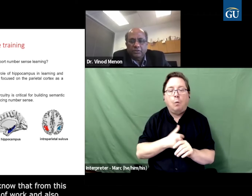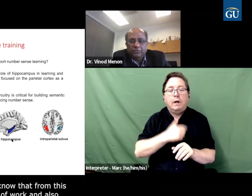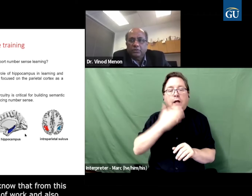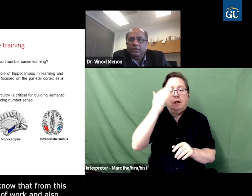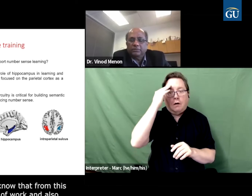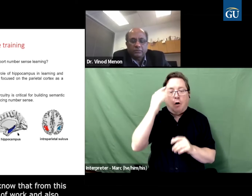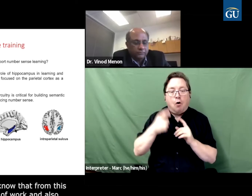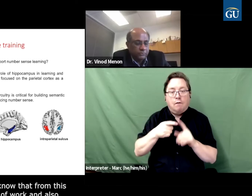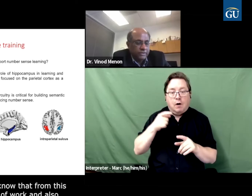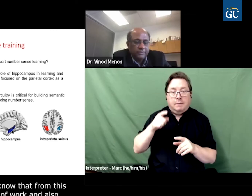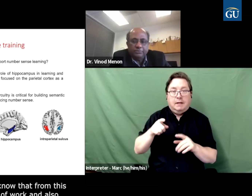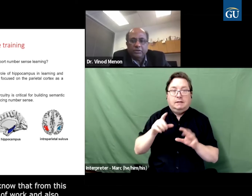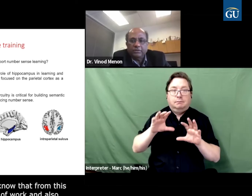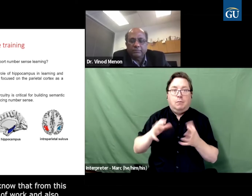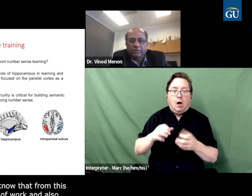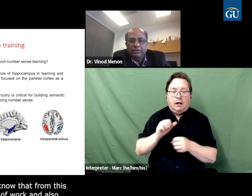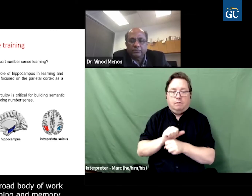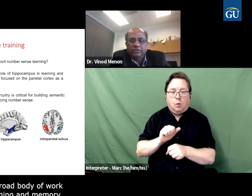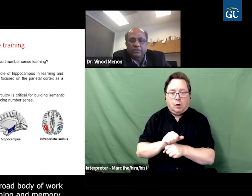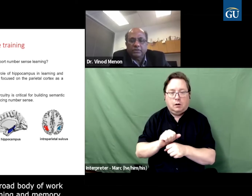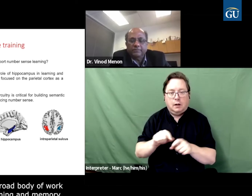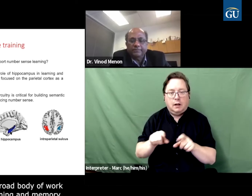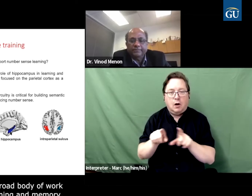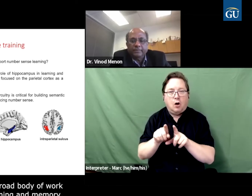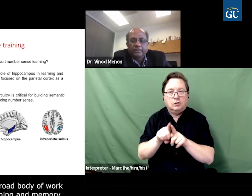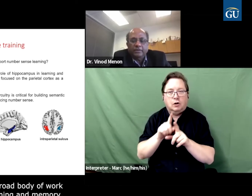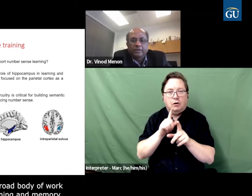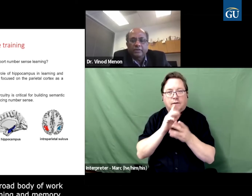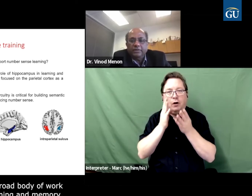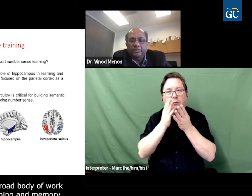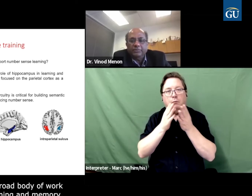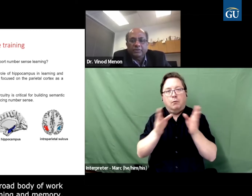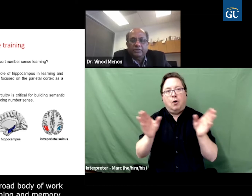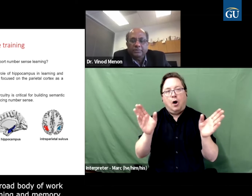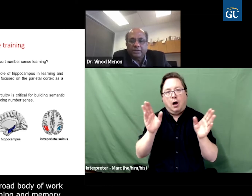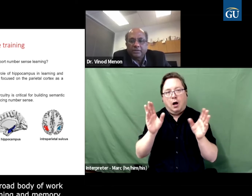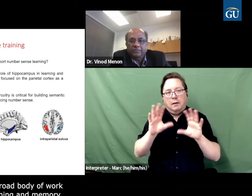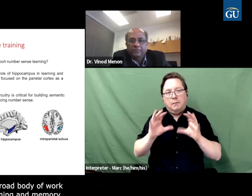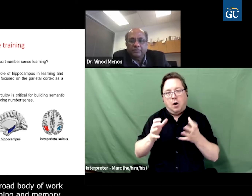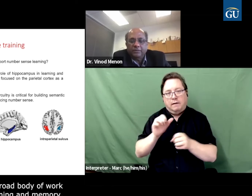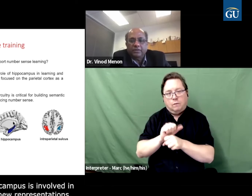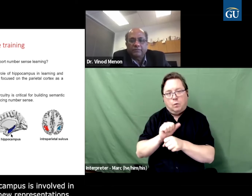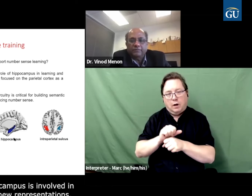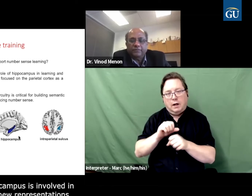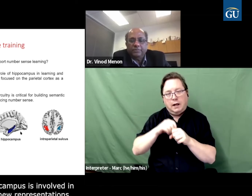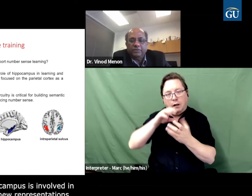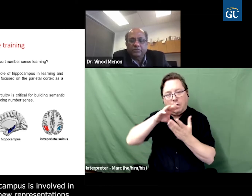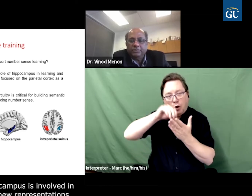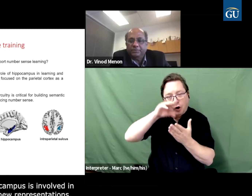from this work body of work and also very broad body of work in in learning